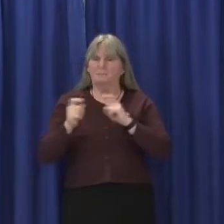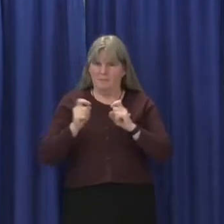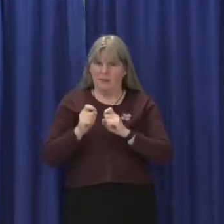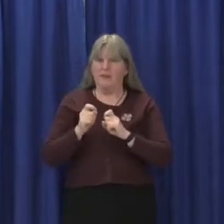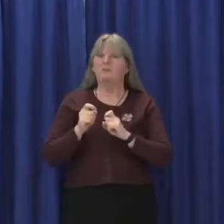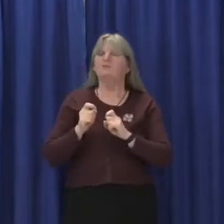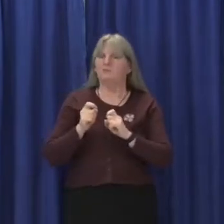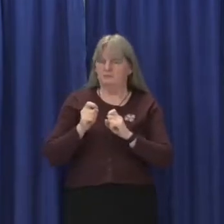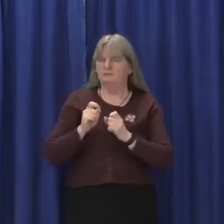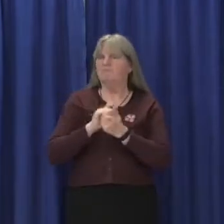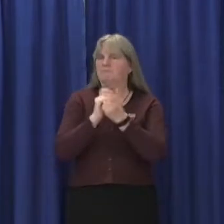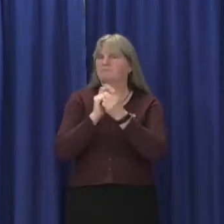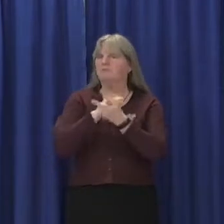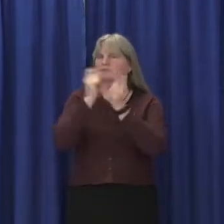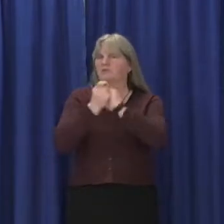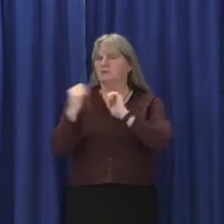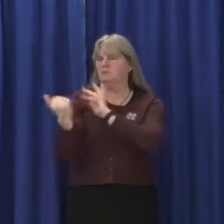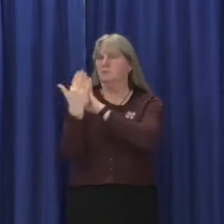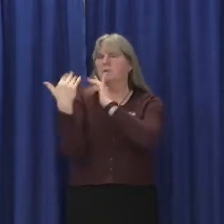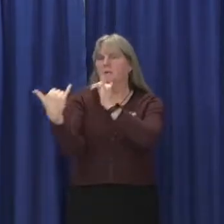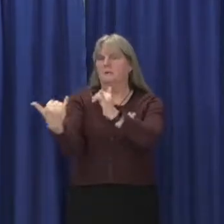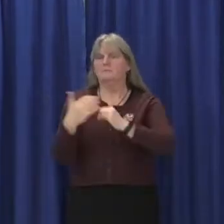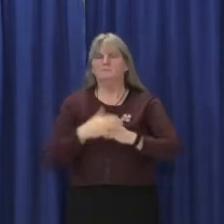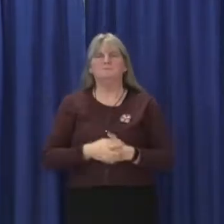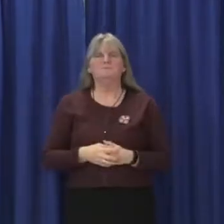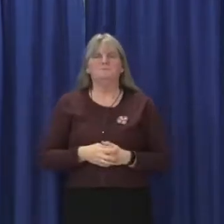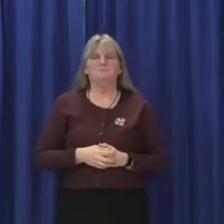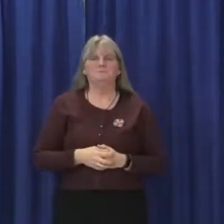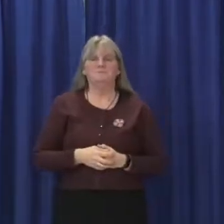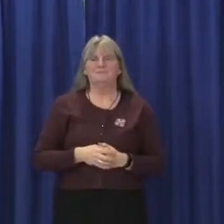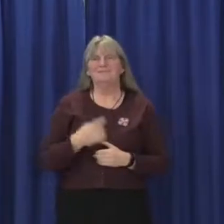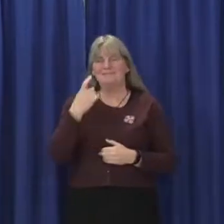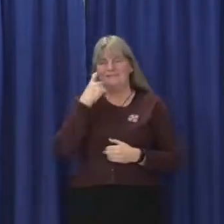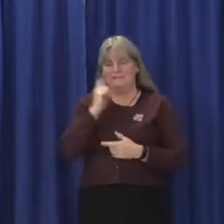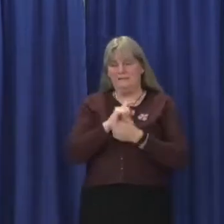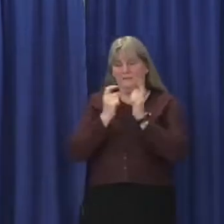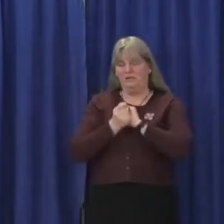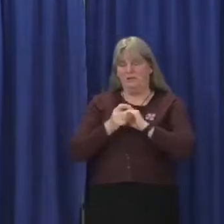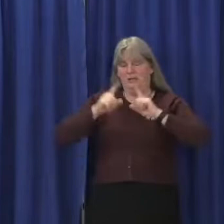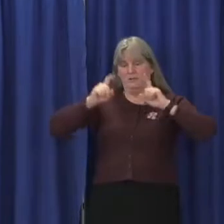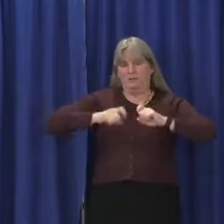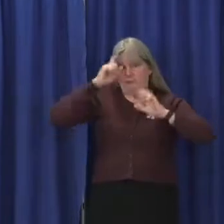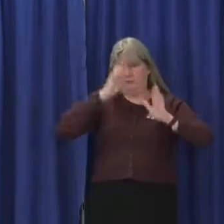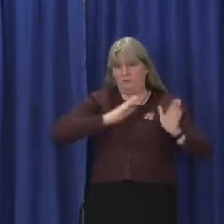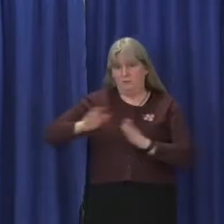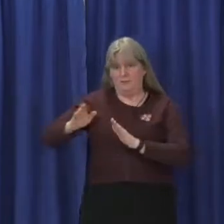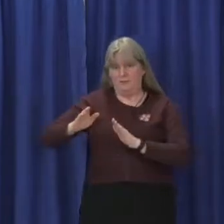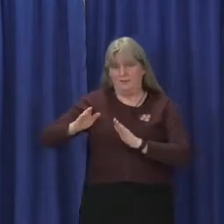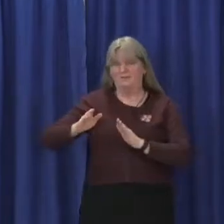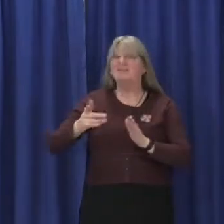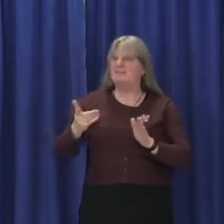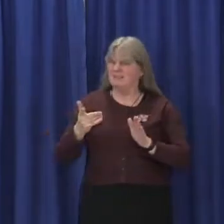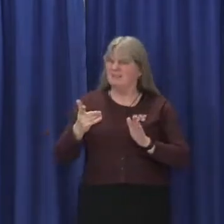should they occur. Similar to our recent shift in the testing strategy, this is a logical step.